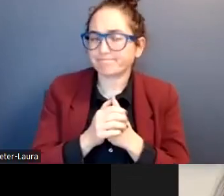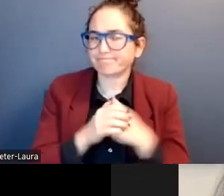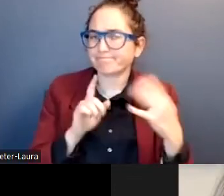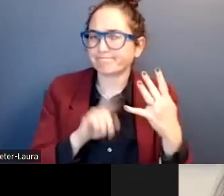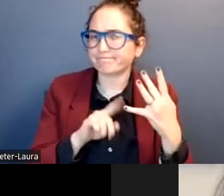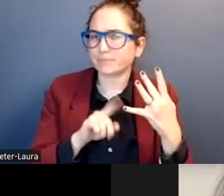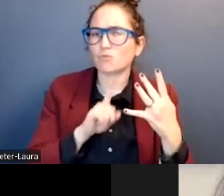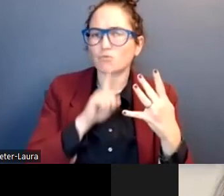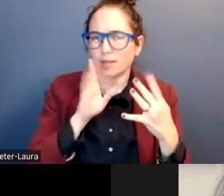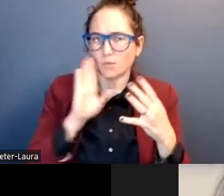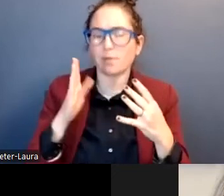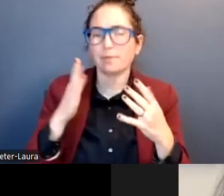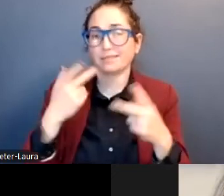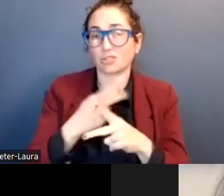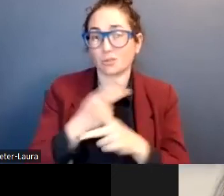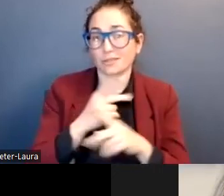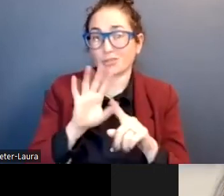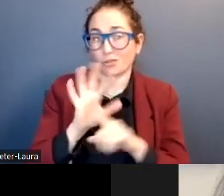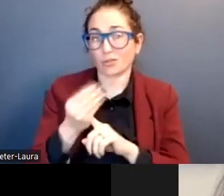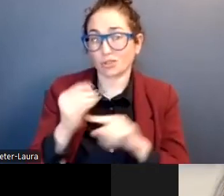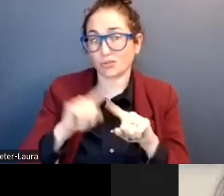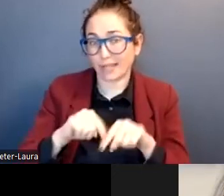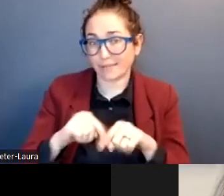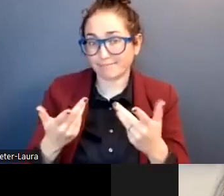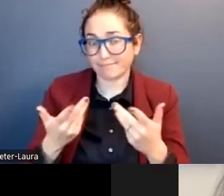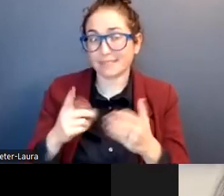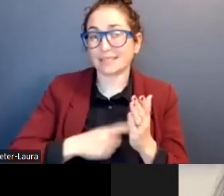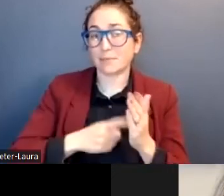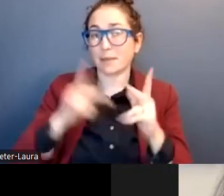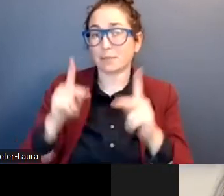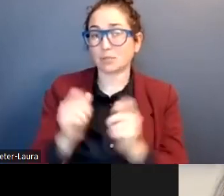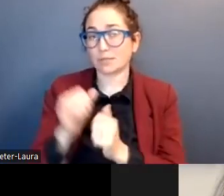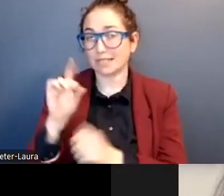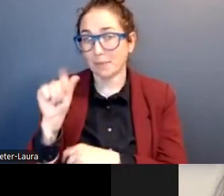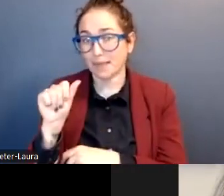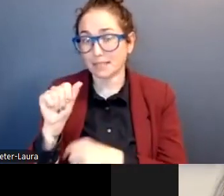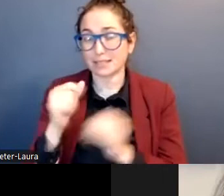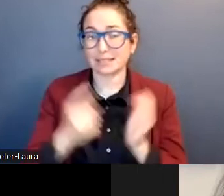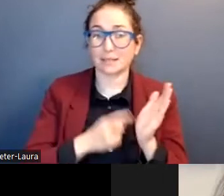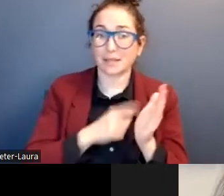determined culturally, on sometimes a person with a disability? Sometimes not? And